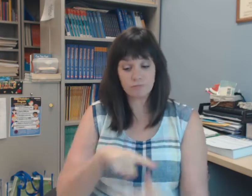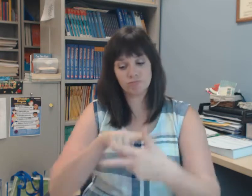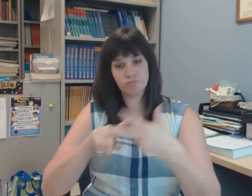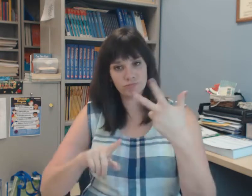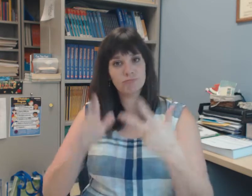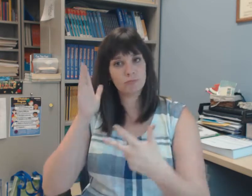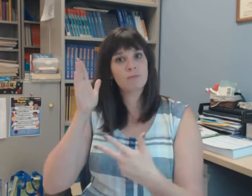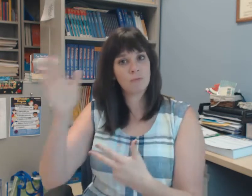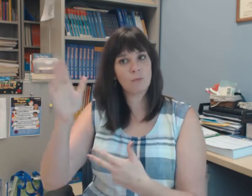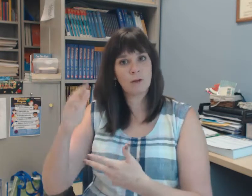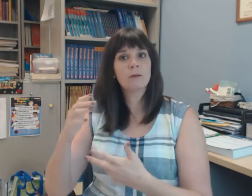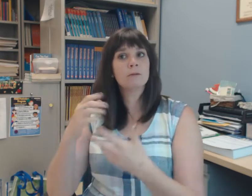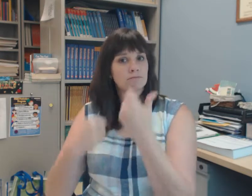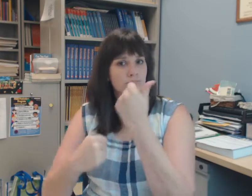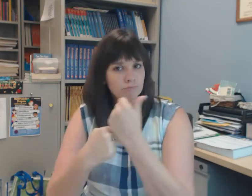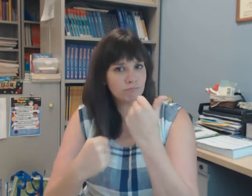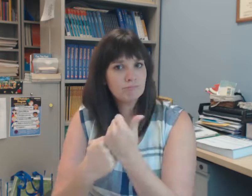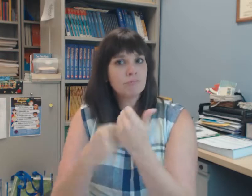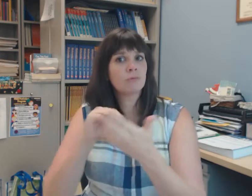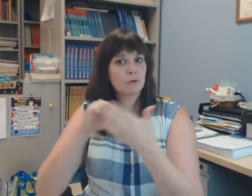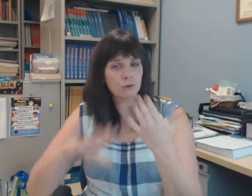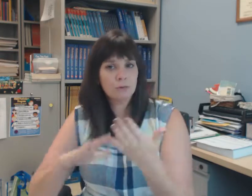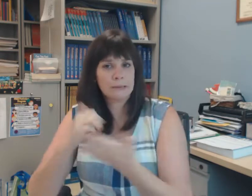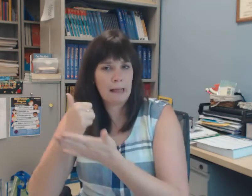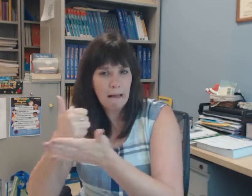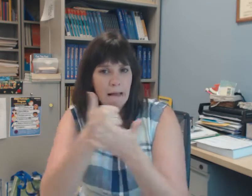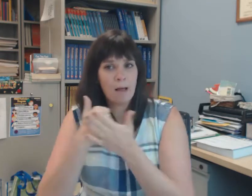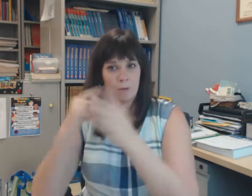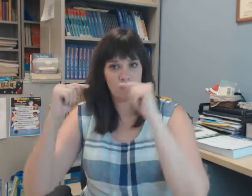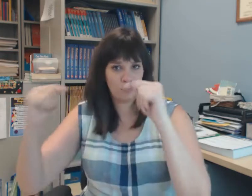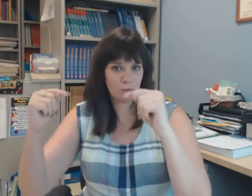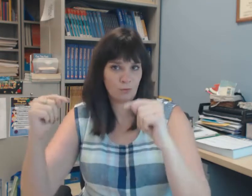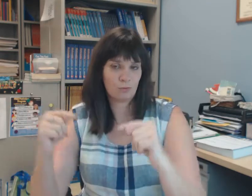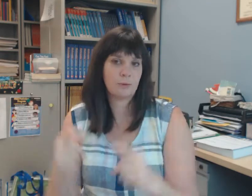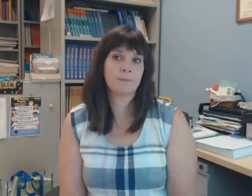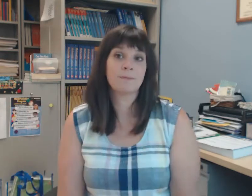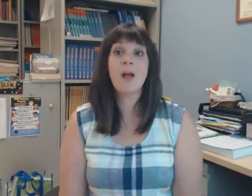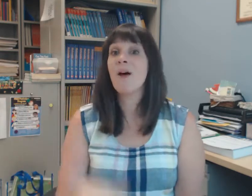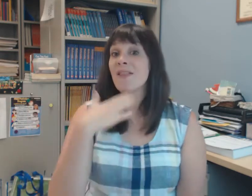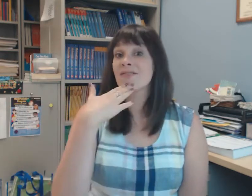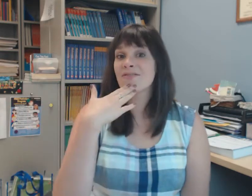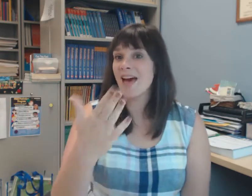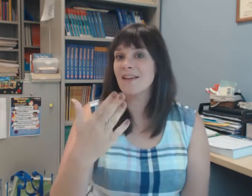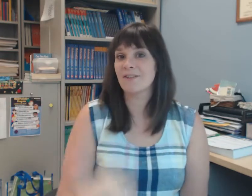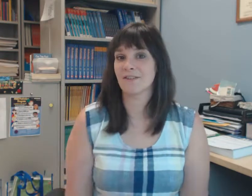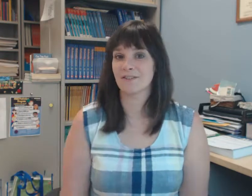Those three people will support the students as the tutors. Thank you.